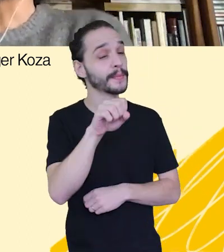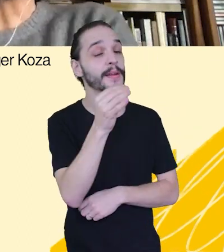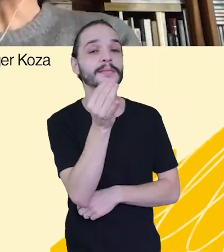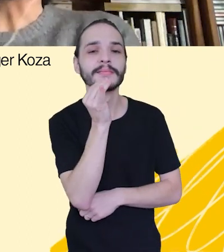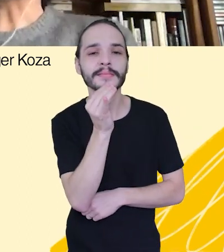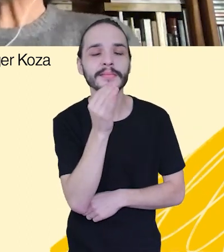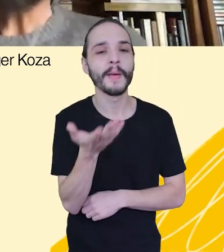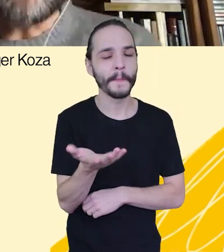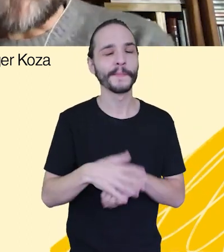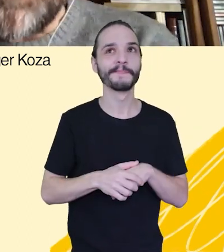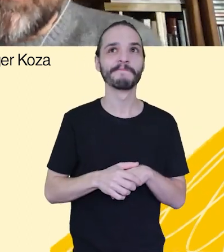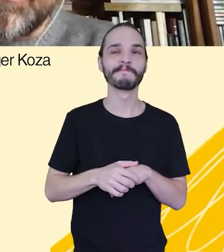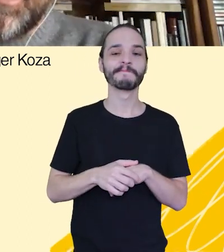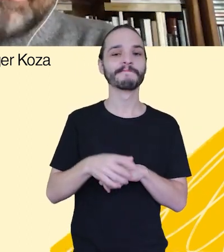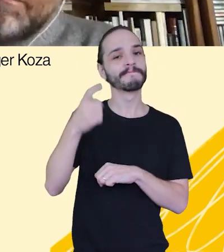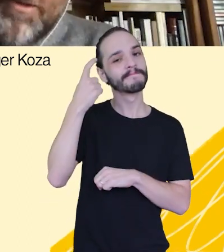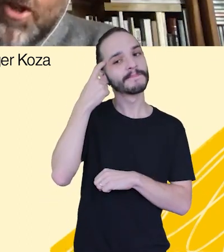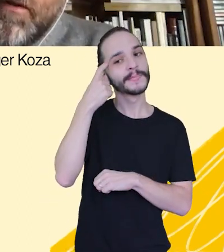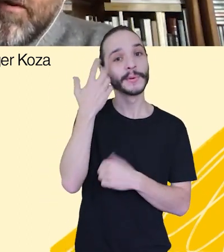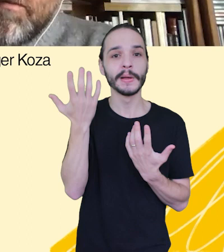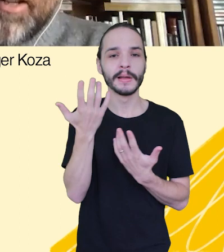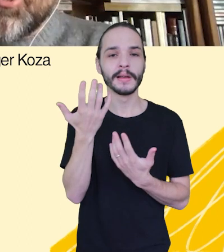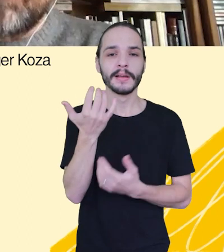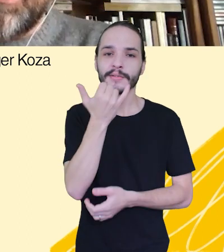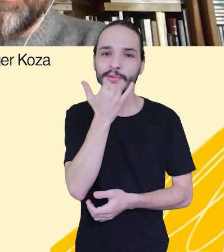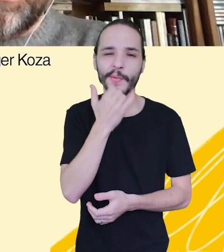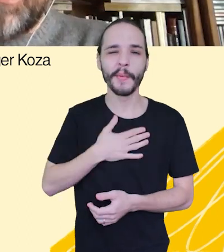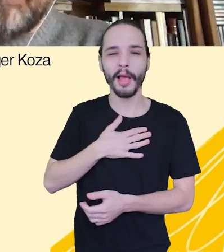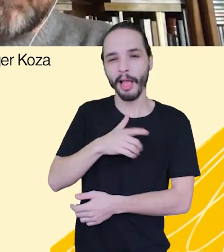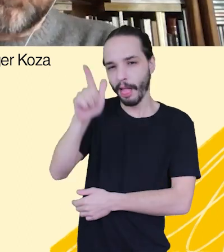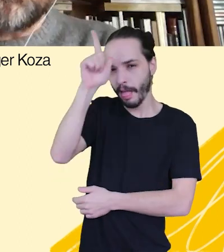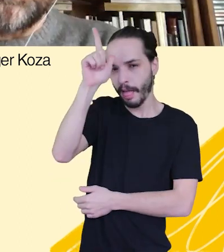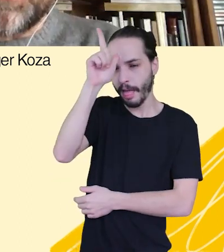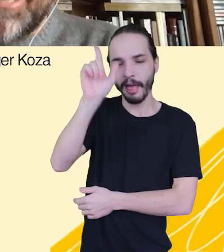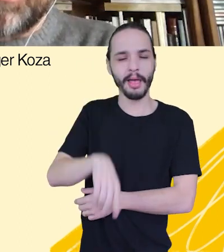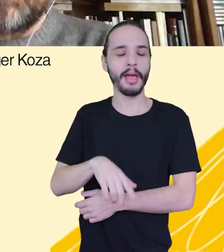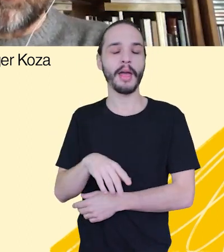For instance, there is a moment in... sorry for my German, it's truly a disaster